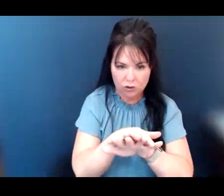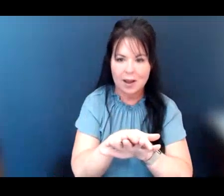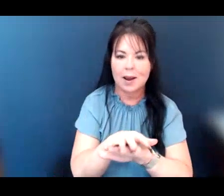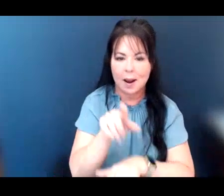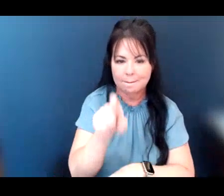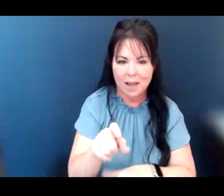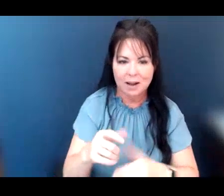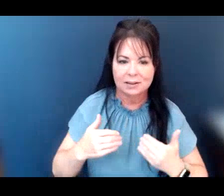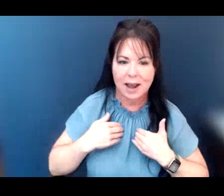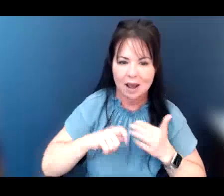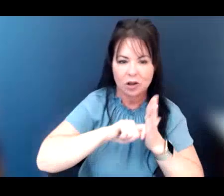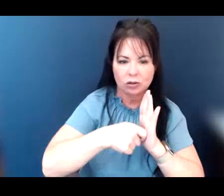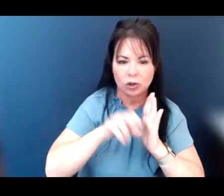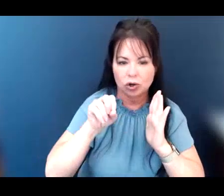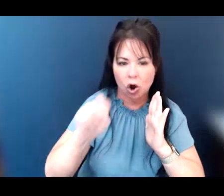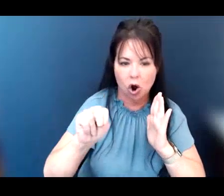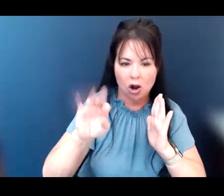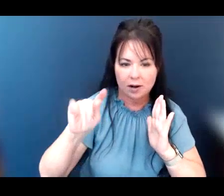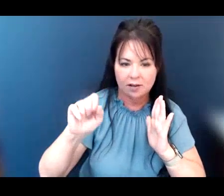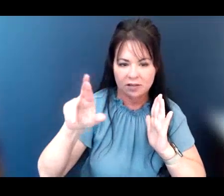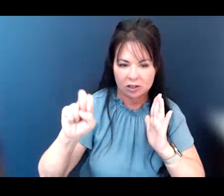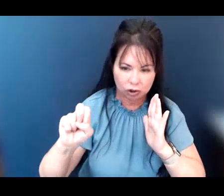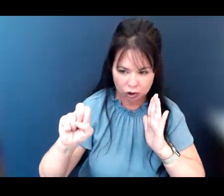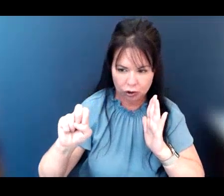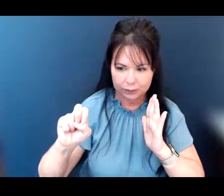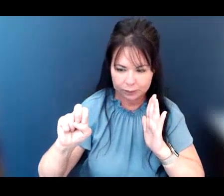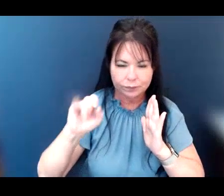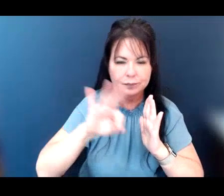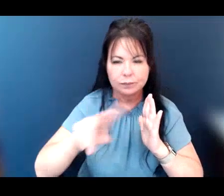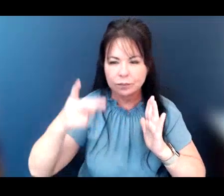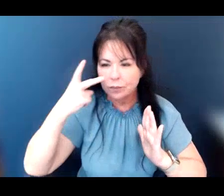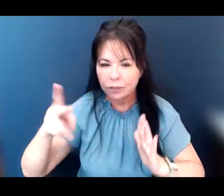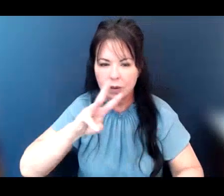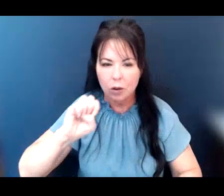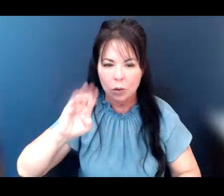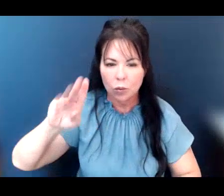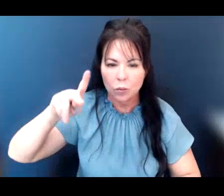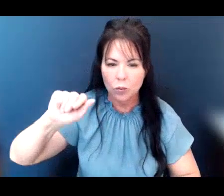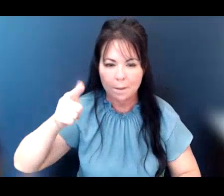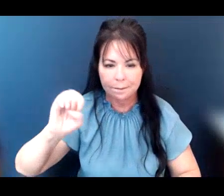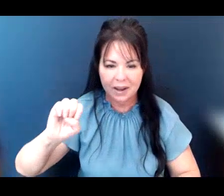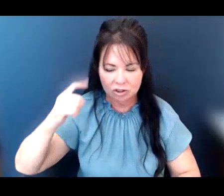So if you ever go to a web page-- like, I think I noticed this on-- it was either Menards or Home Depot or some home